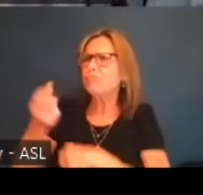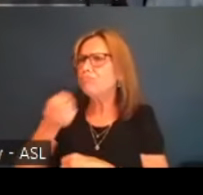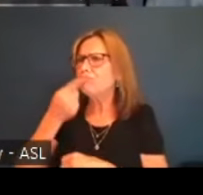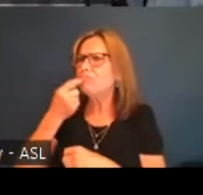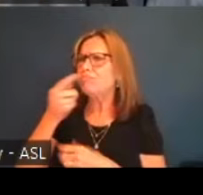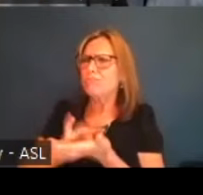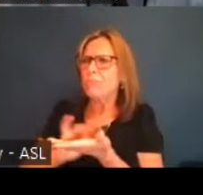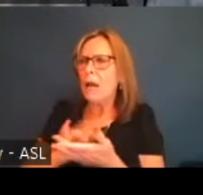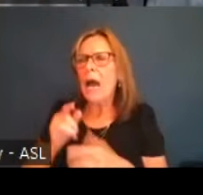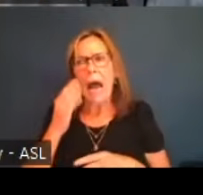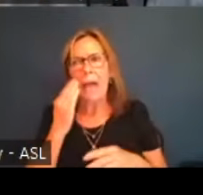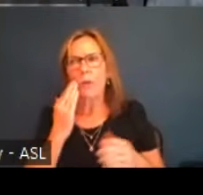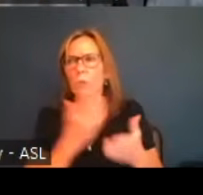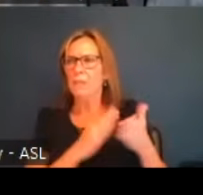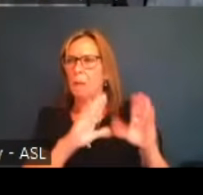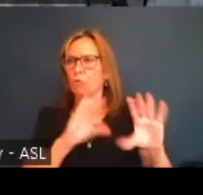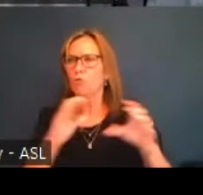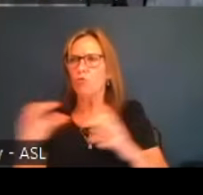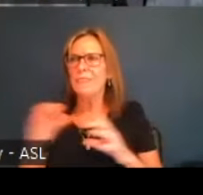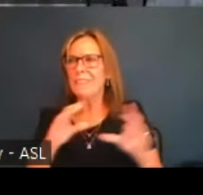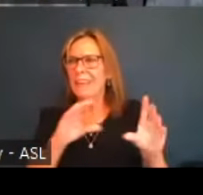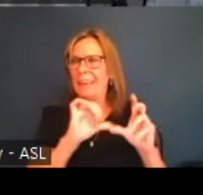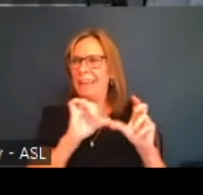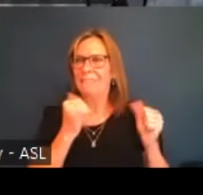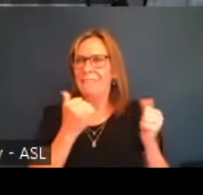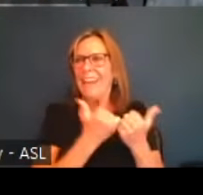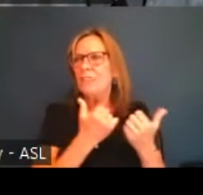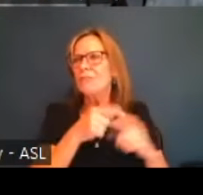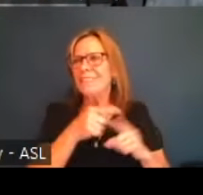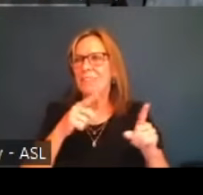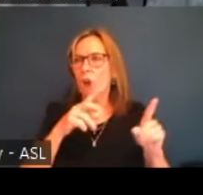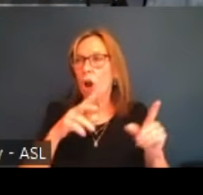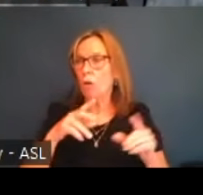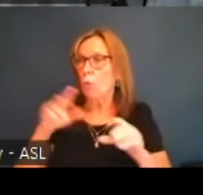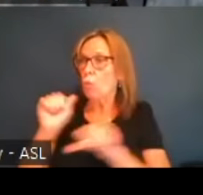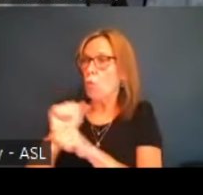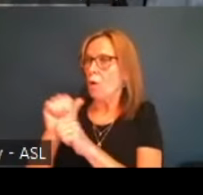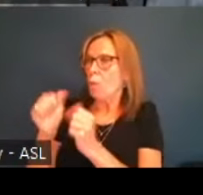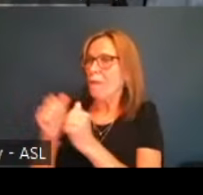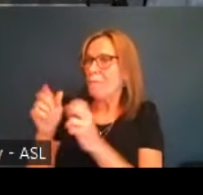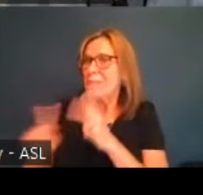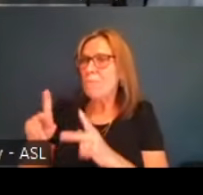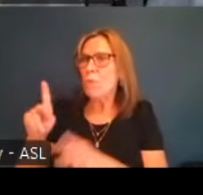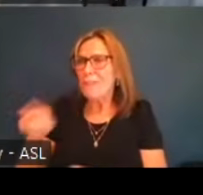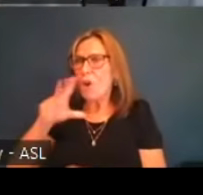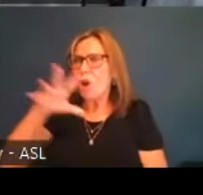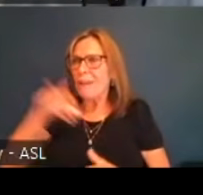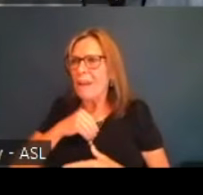can be trained to prevent the bolting manifestation that sometimes people who are living with autism do, Can